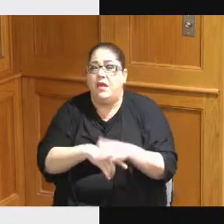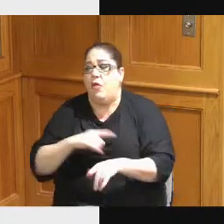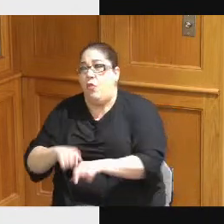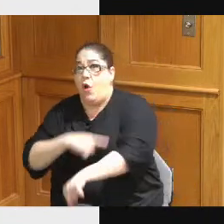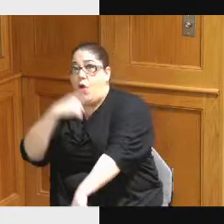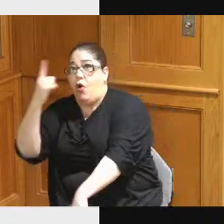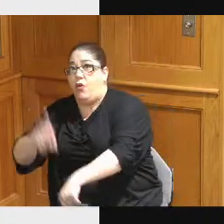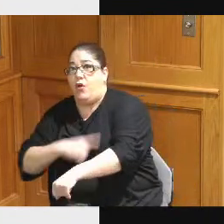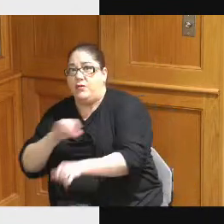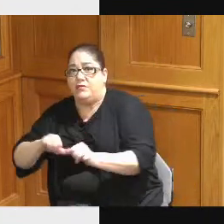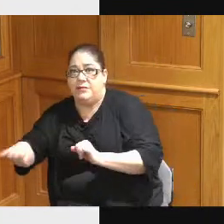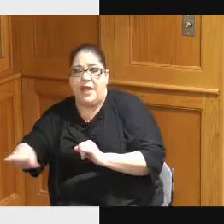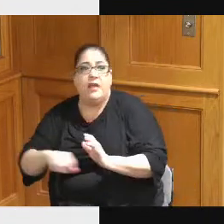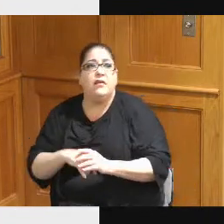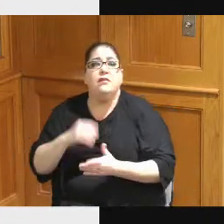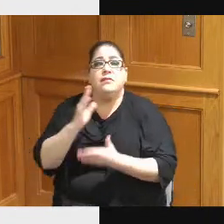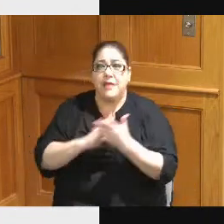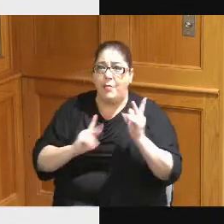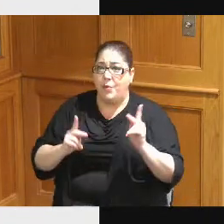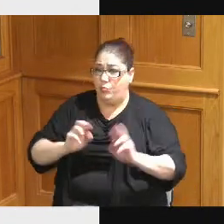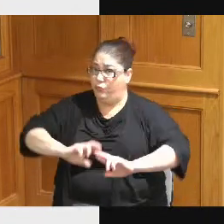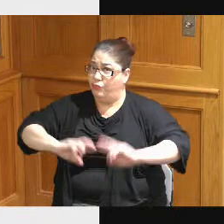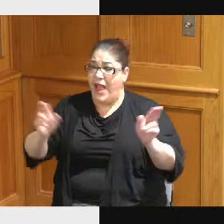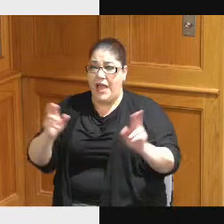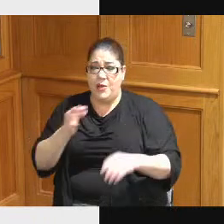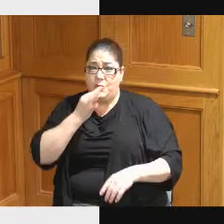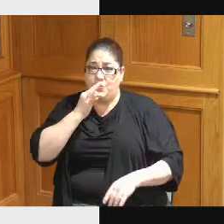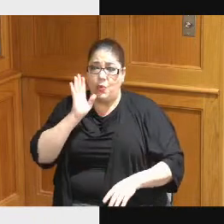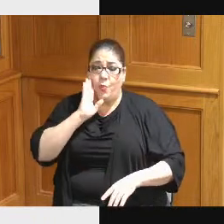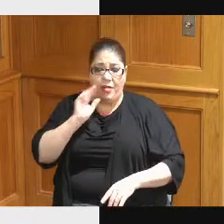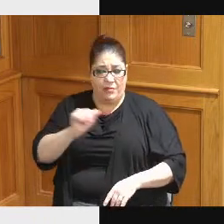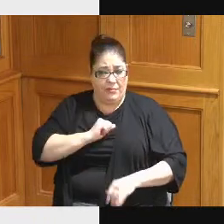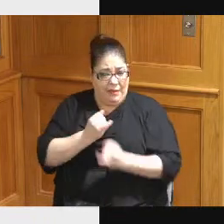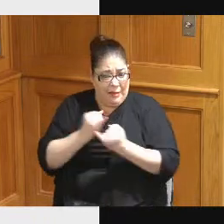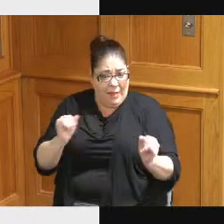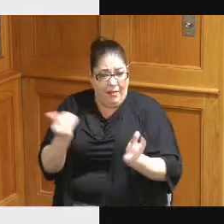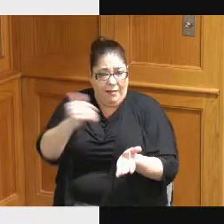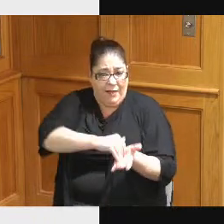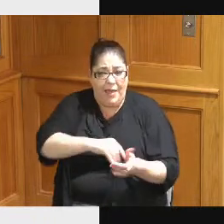basically ready to be self-sufficient they just need some help getting back on their feet so in